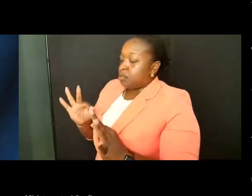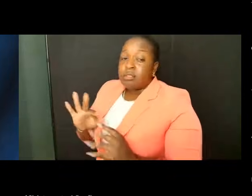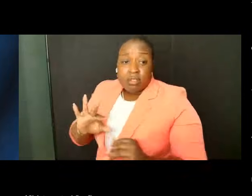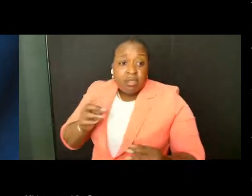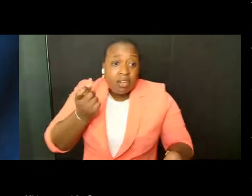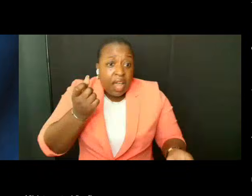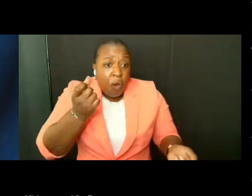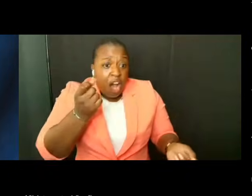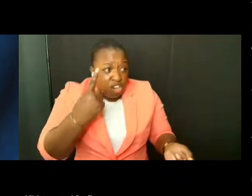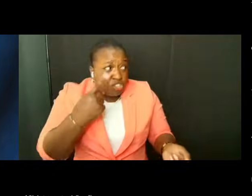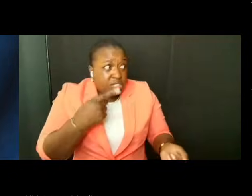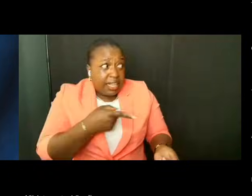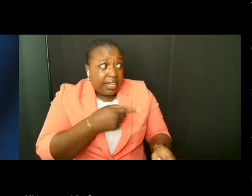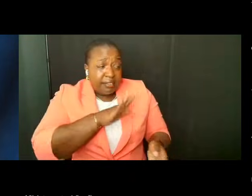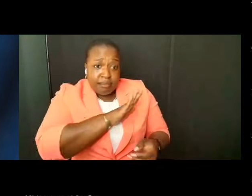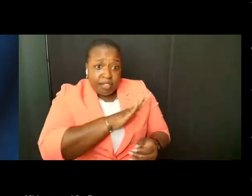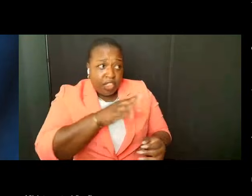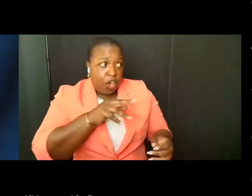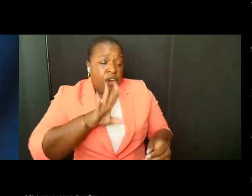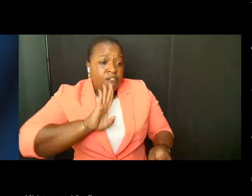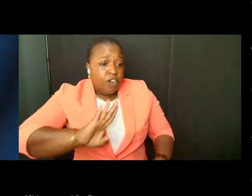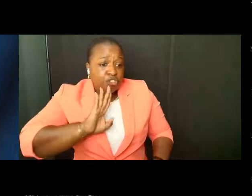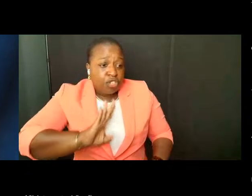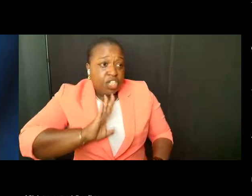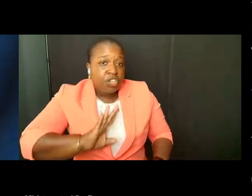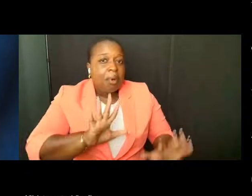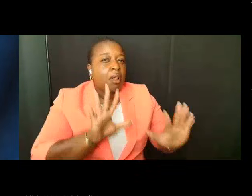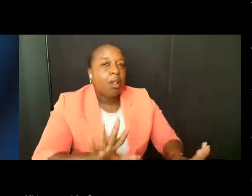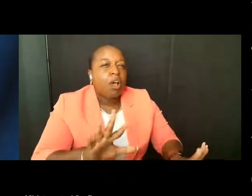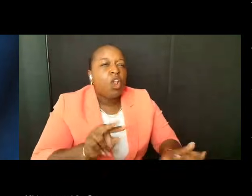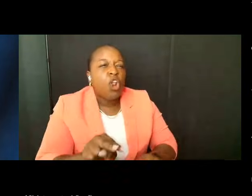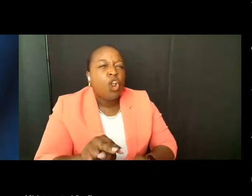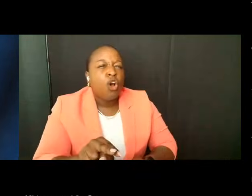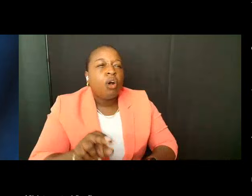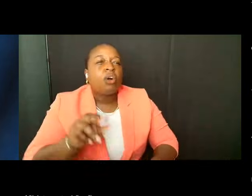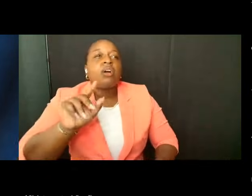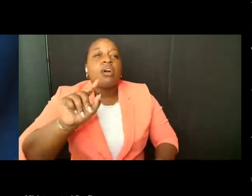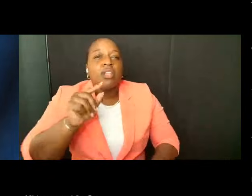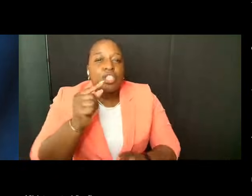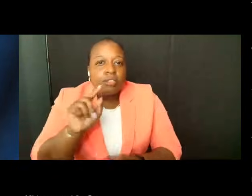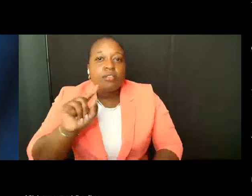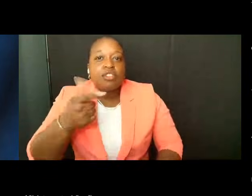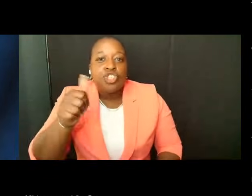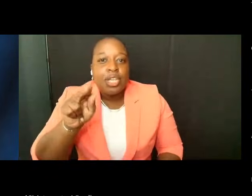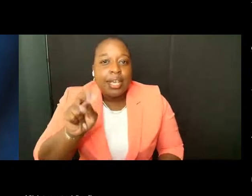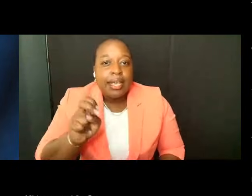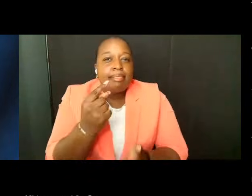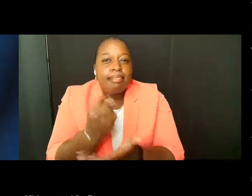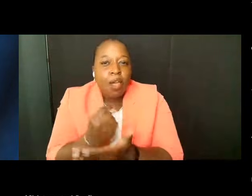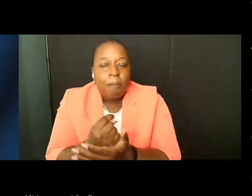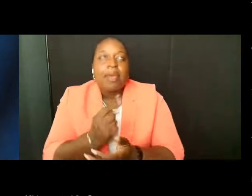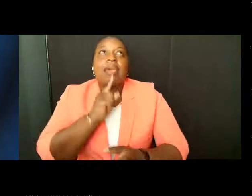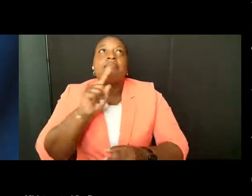has a possibility of changing everything. And we have to let go and address and acknowledge